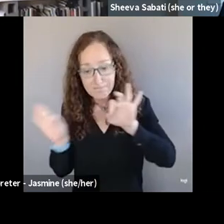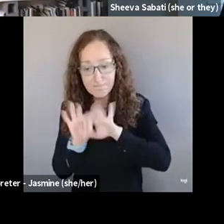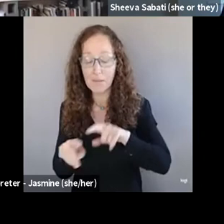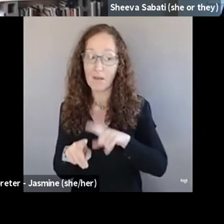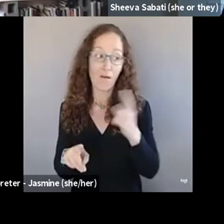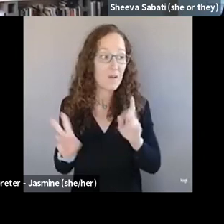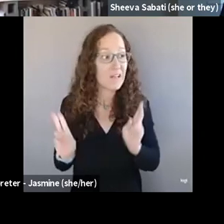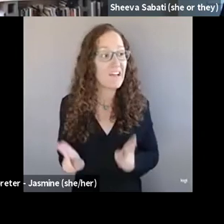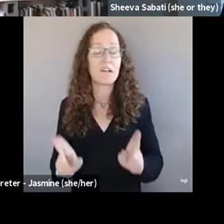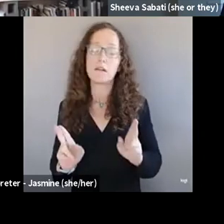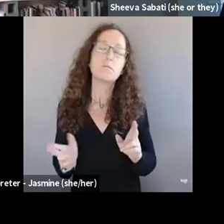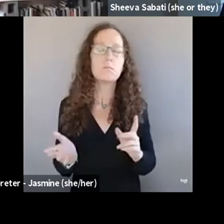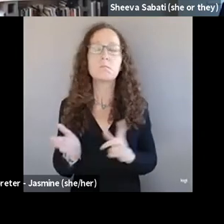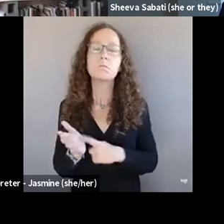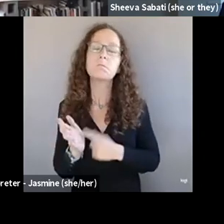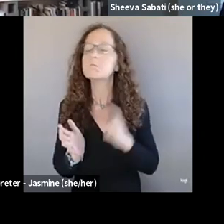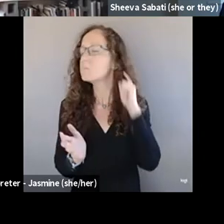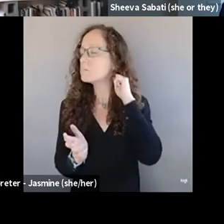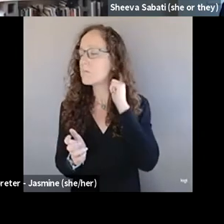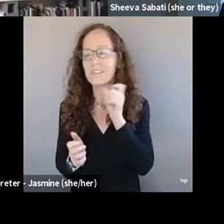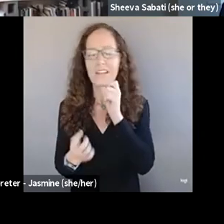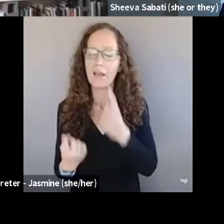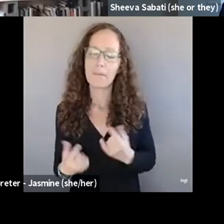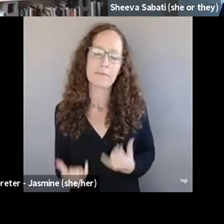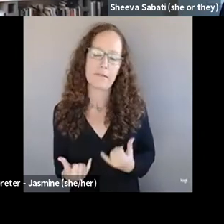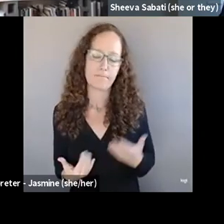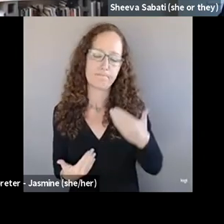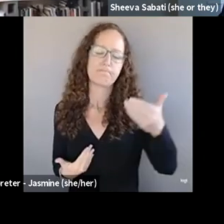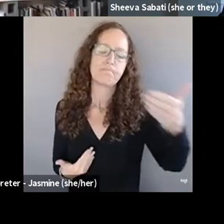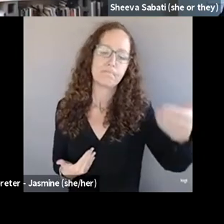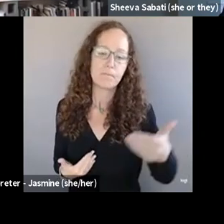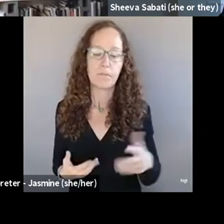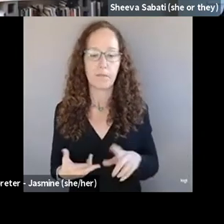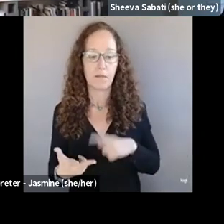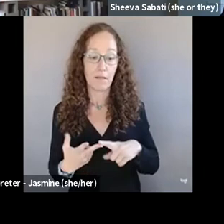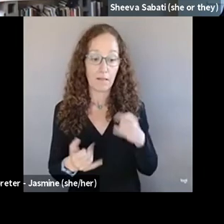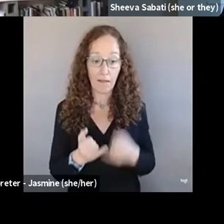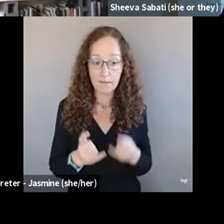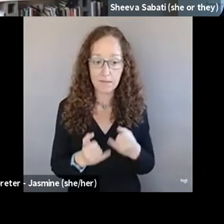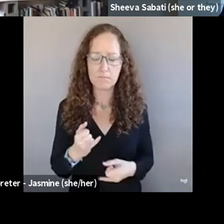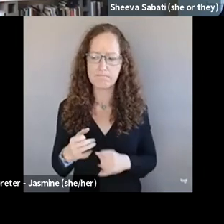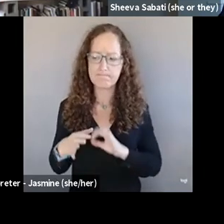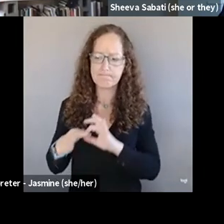mind, is company and collective. How we don't get our souls